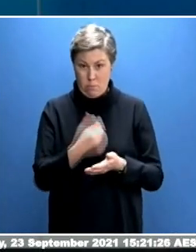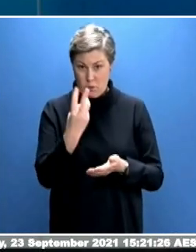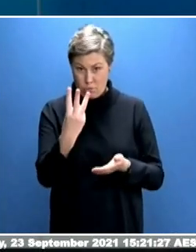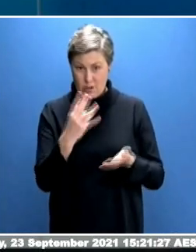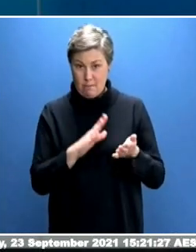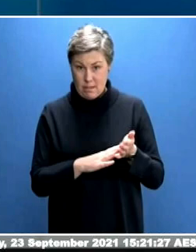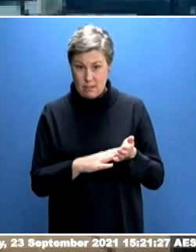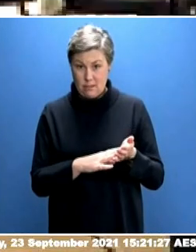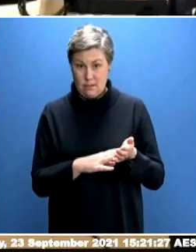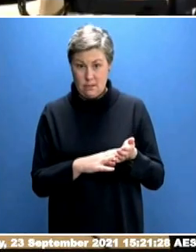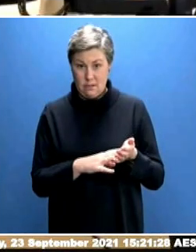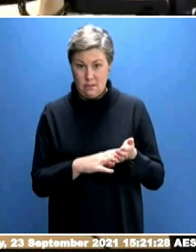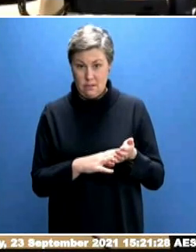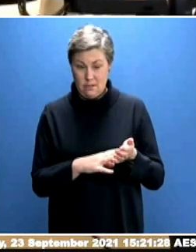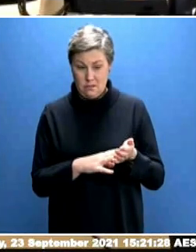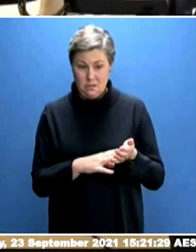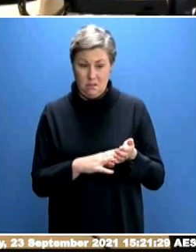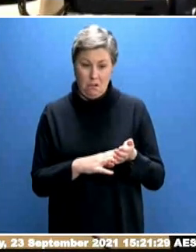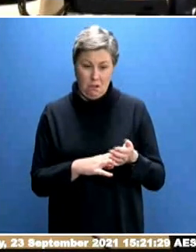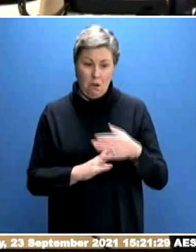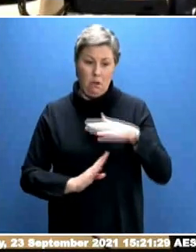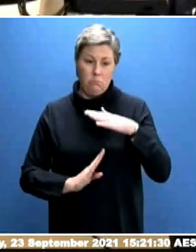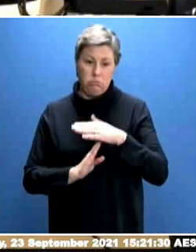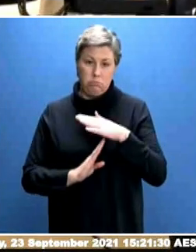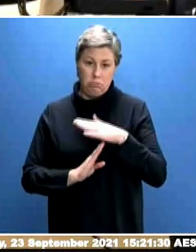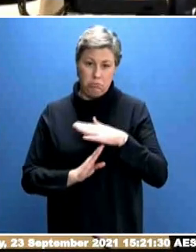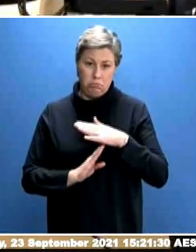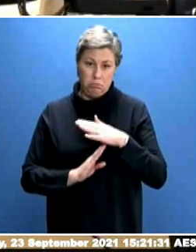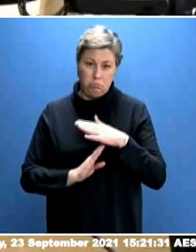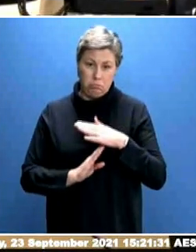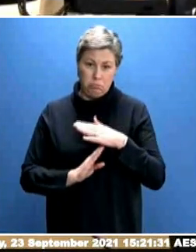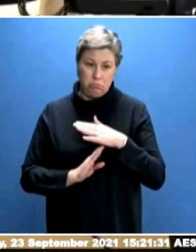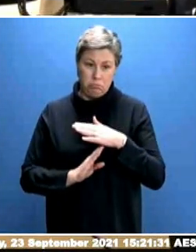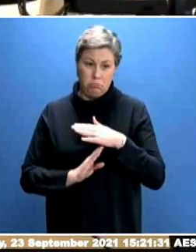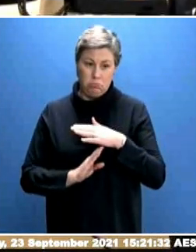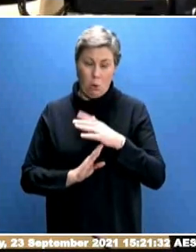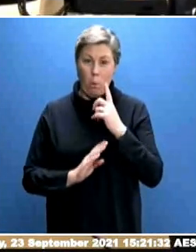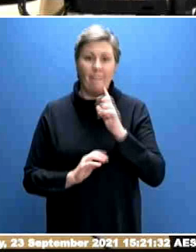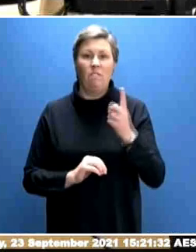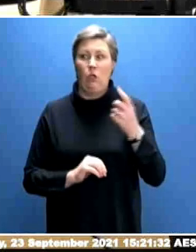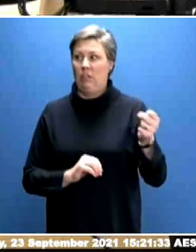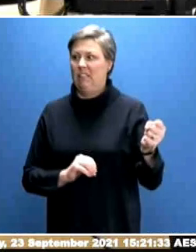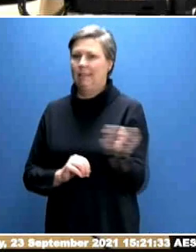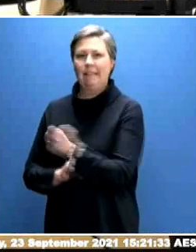so we can accept circuit breaker for part of that is one of the